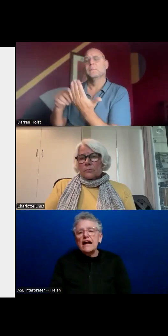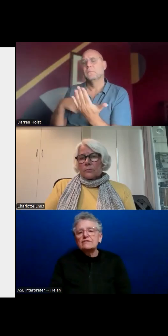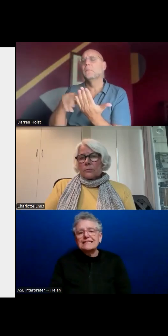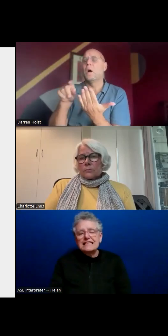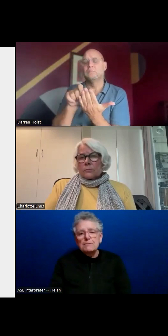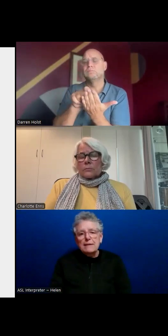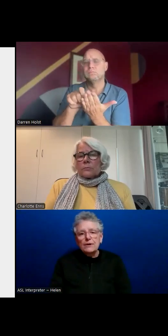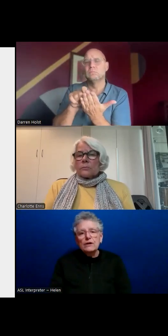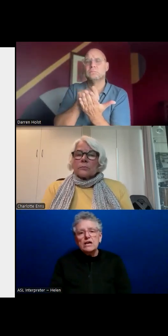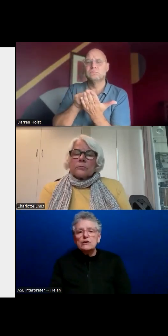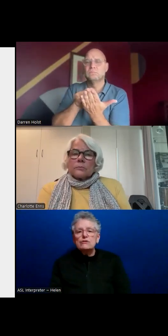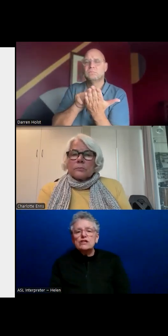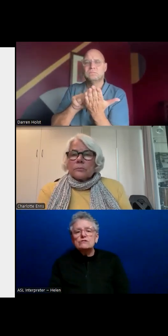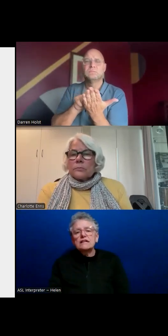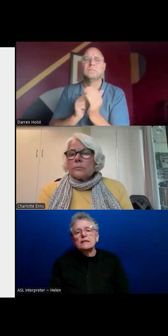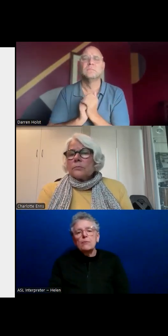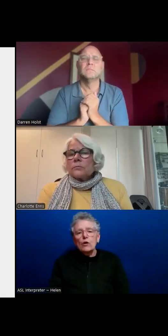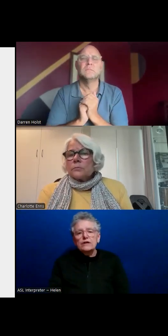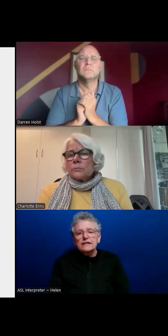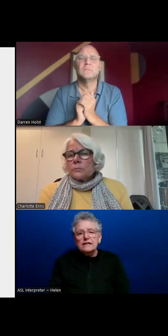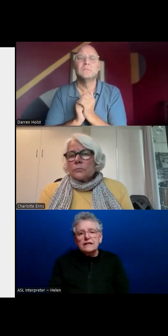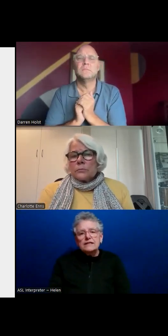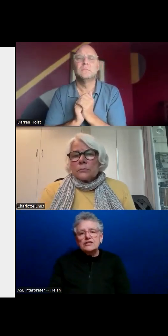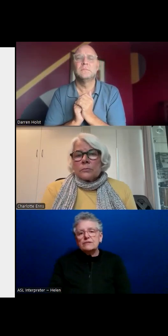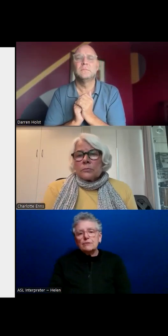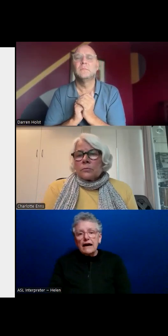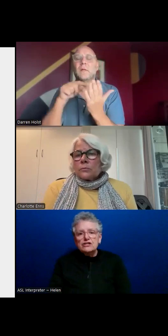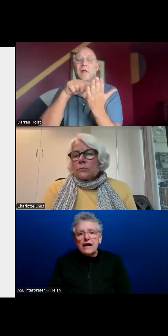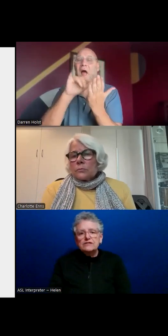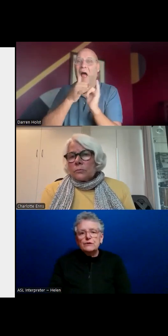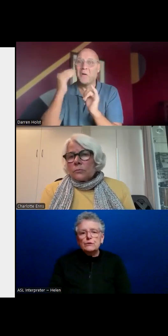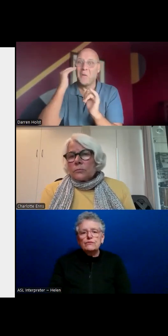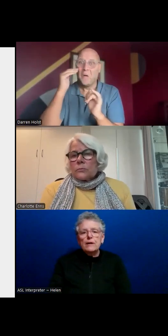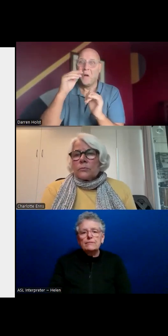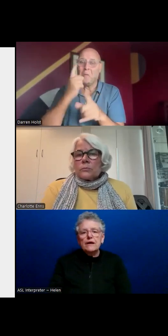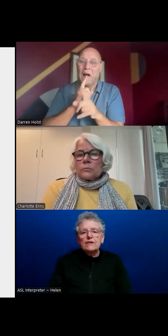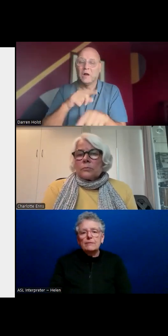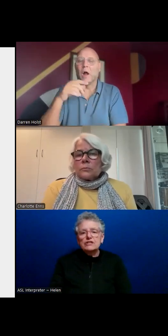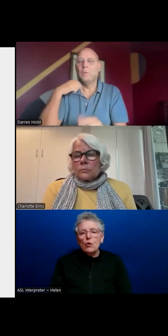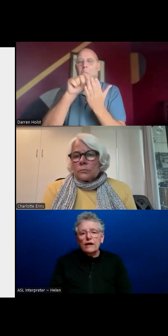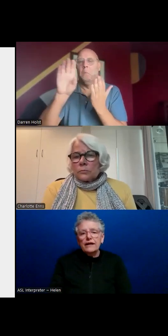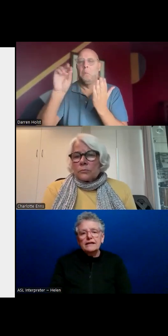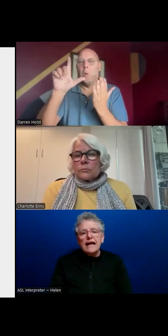the answers, make sure that the child doesn't see the paper. You know, you can use a clipboard to block the child's view from